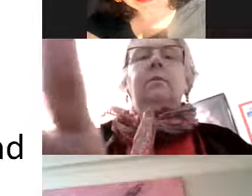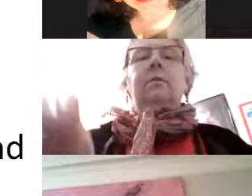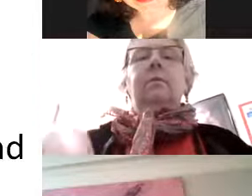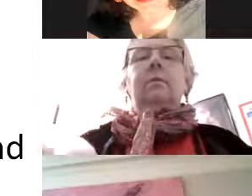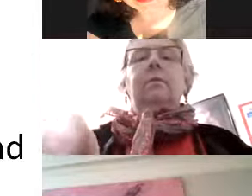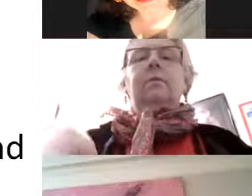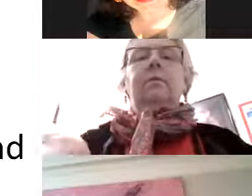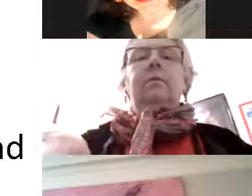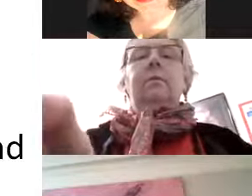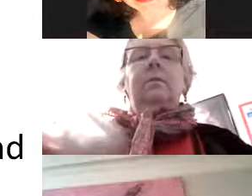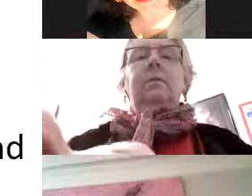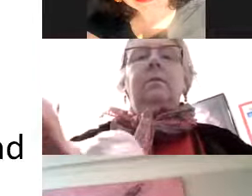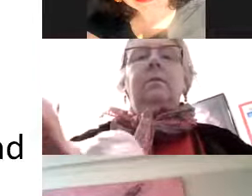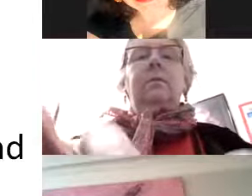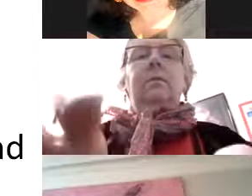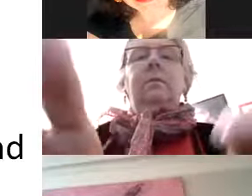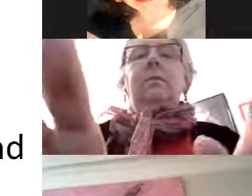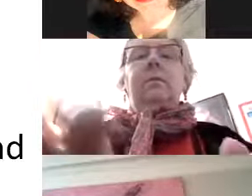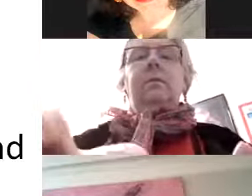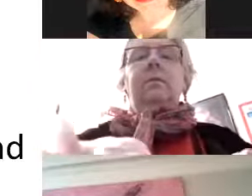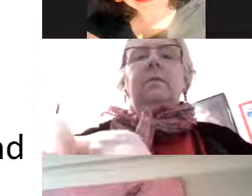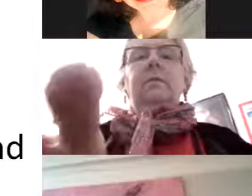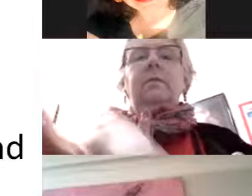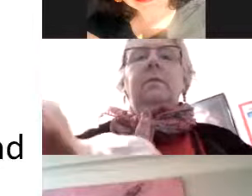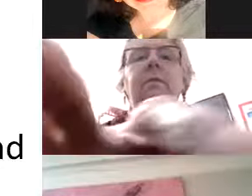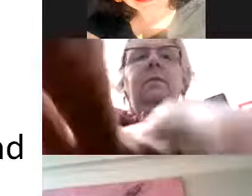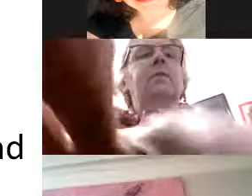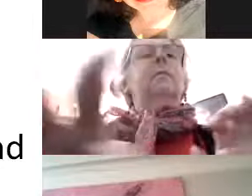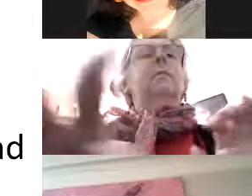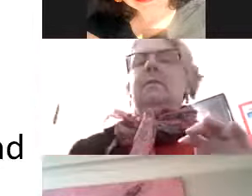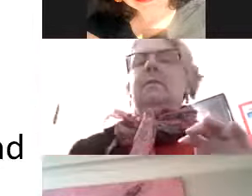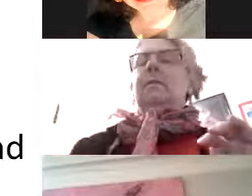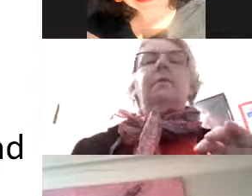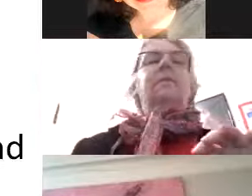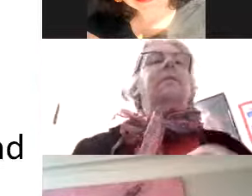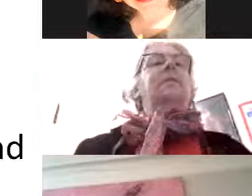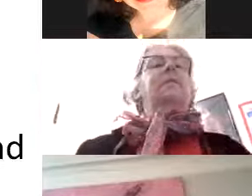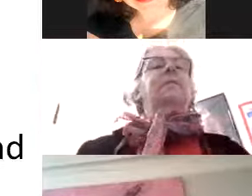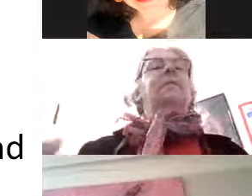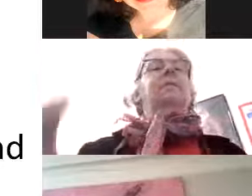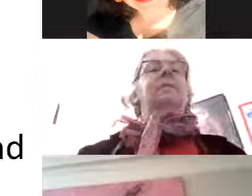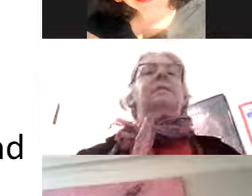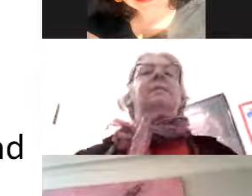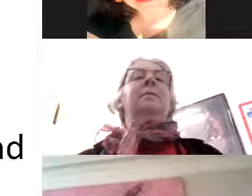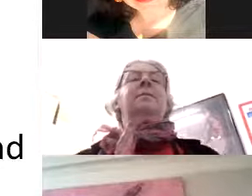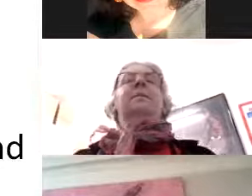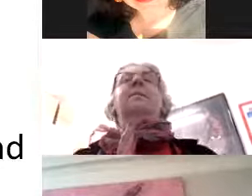so that i think all the galleries realize an intervention could have things that might be